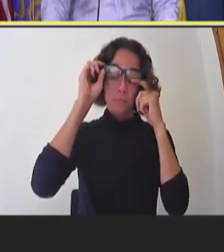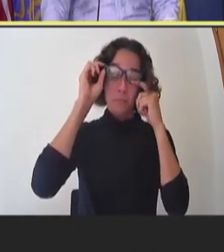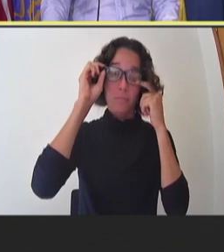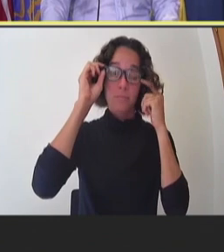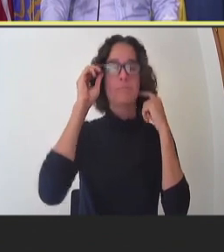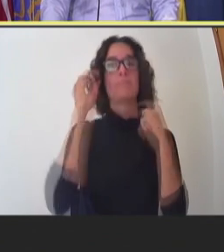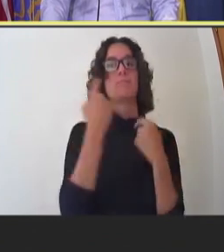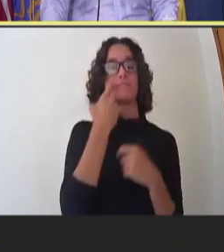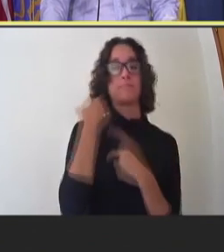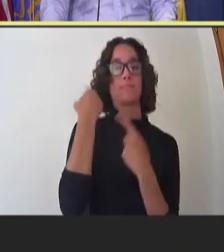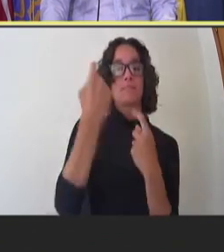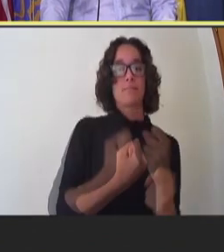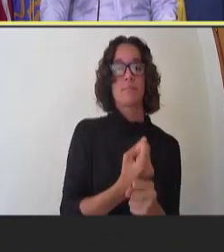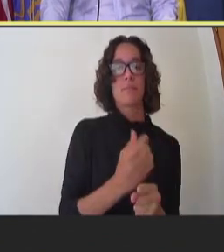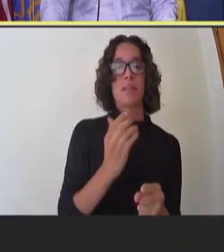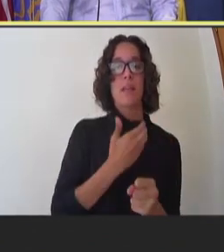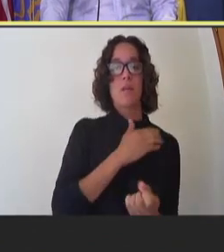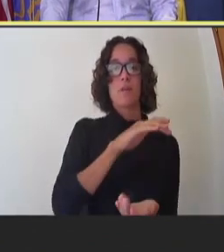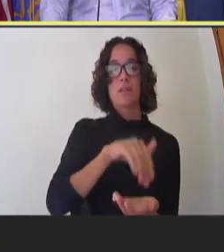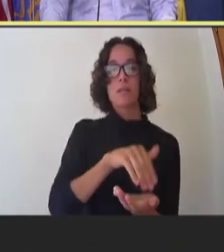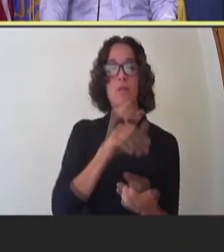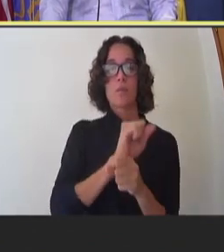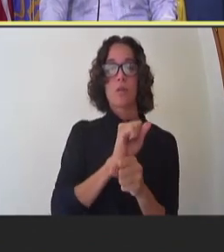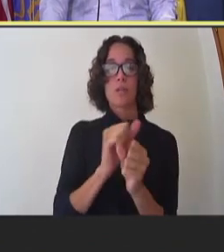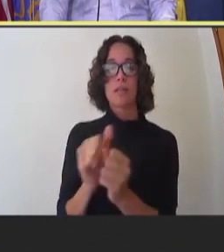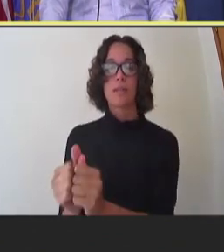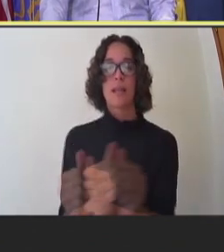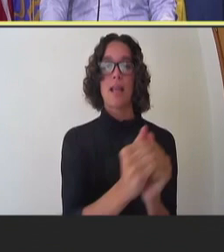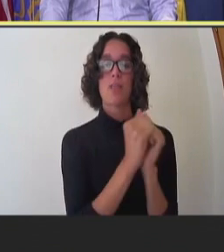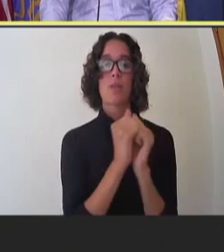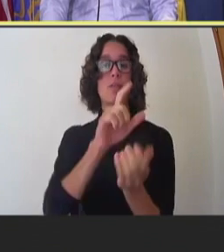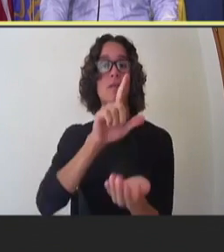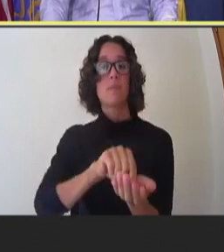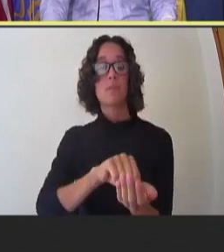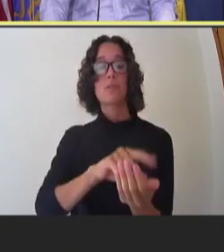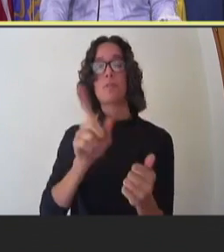and Respiratory Diseases, worked together to publish the first outlook -- outbreak outlook.